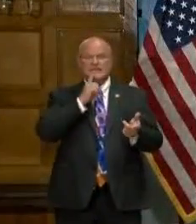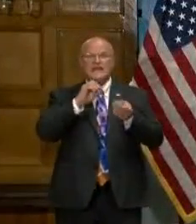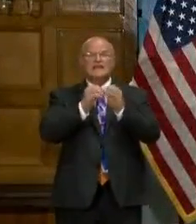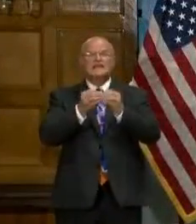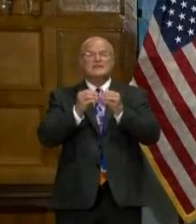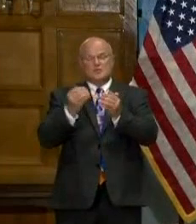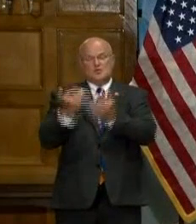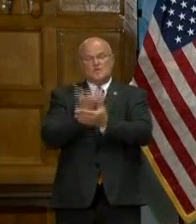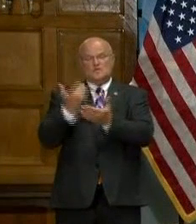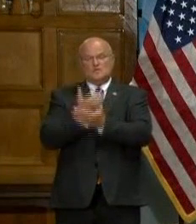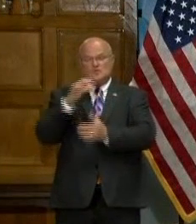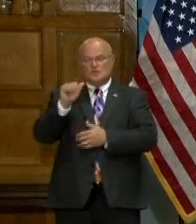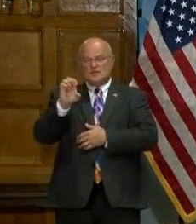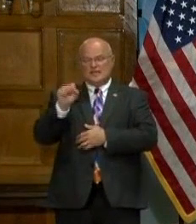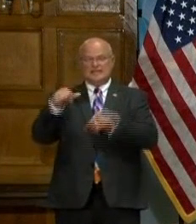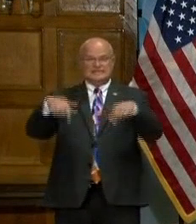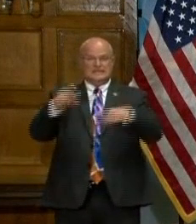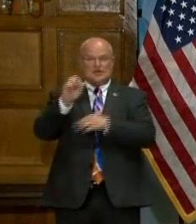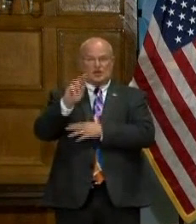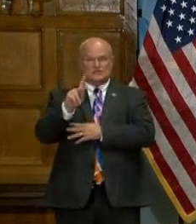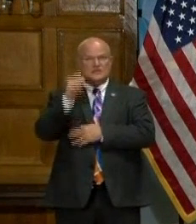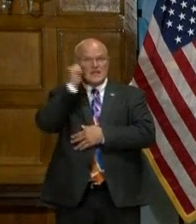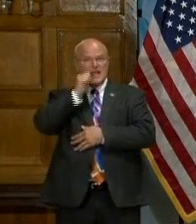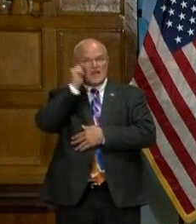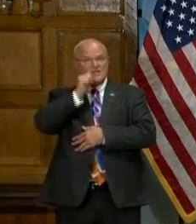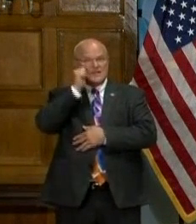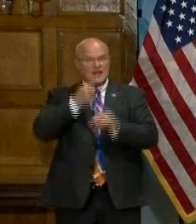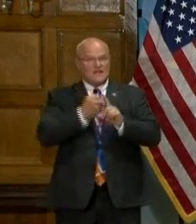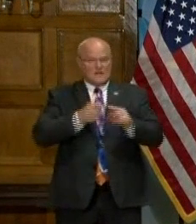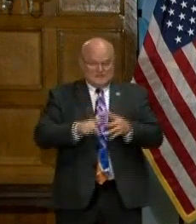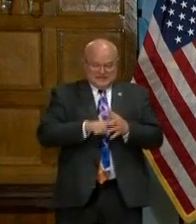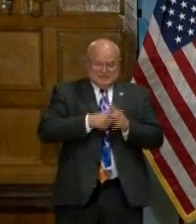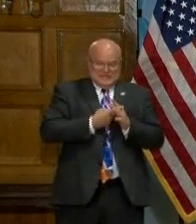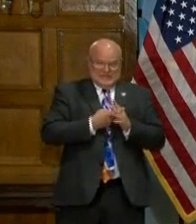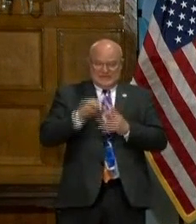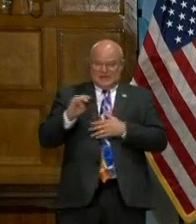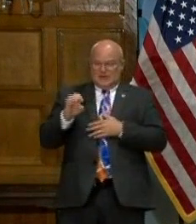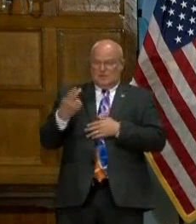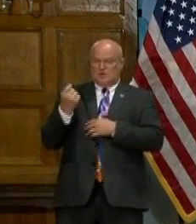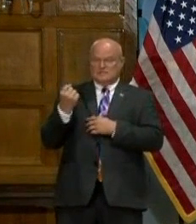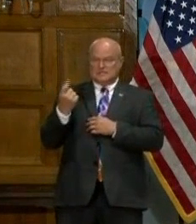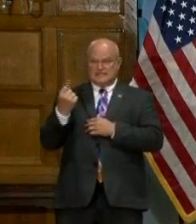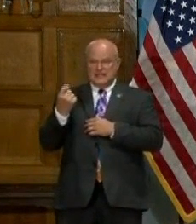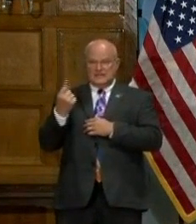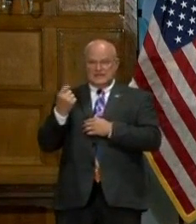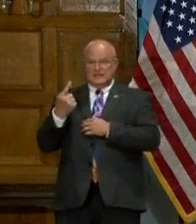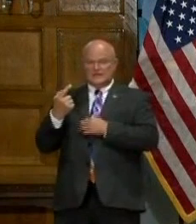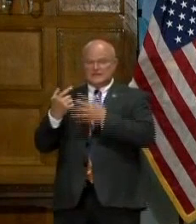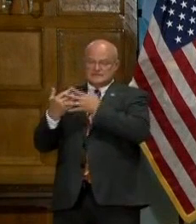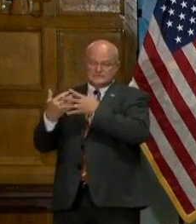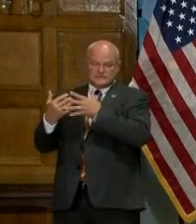IF WE GO TO THE GRAPHS, YOU CAN SEE THE FIRST GRAPH, AS WE ALWAYS DO, IS THE NUMBER OF NEW